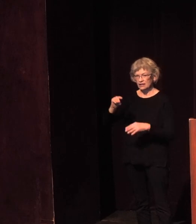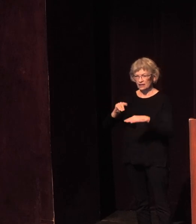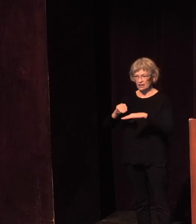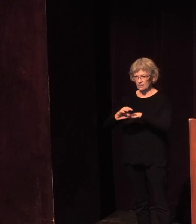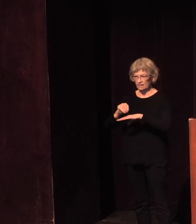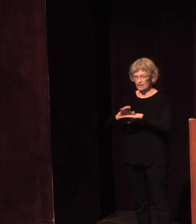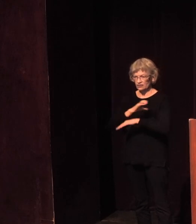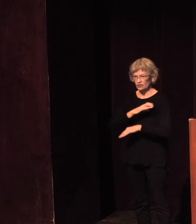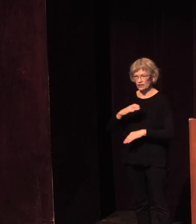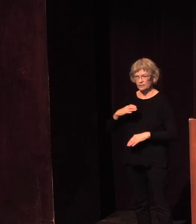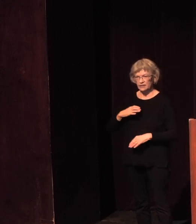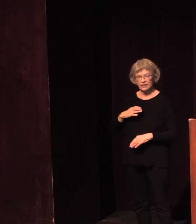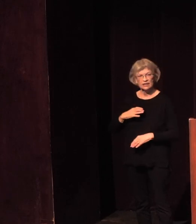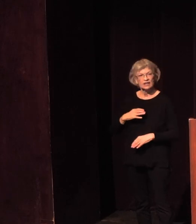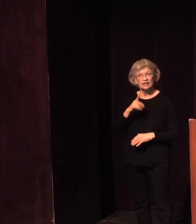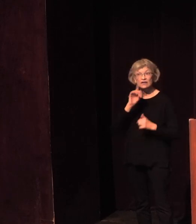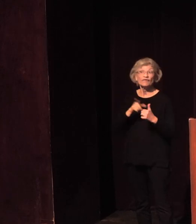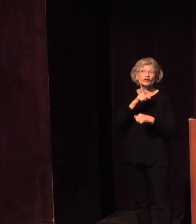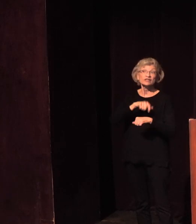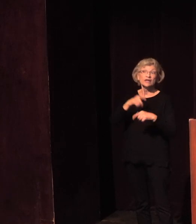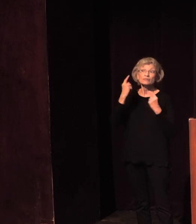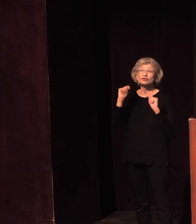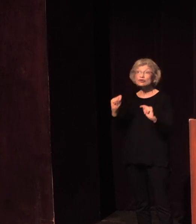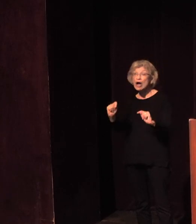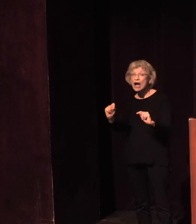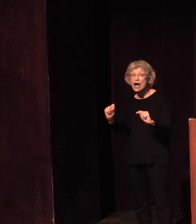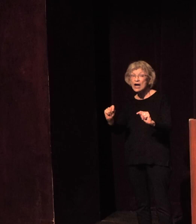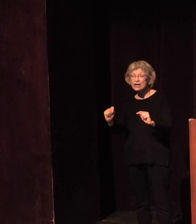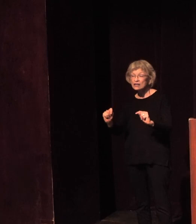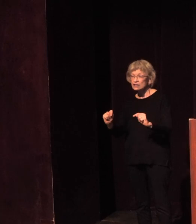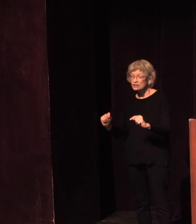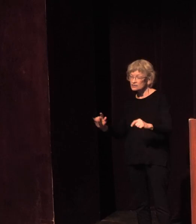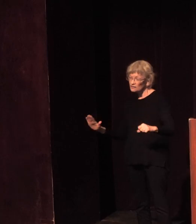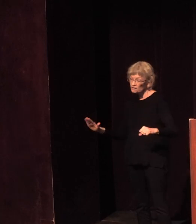development advisory committee. And since this is our first time